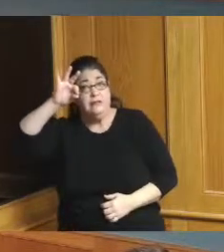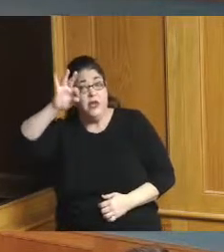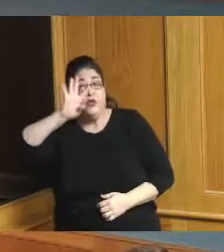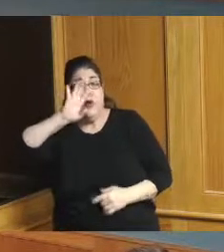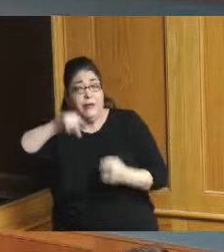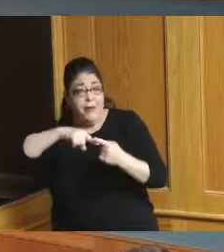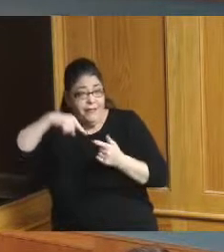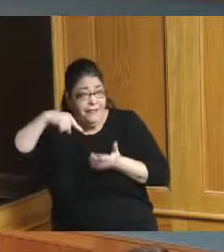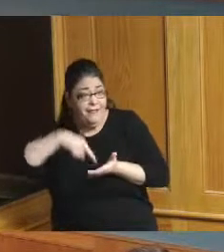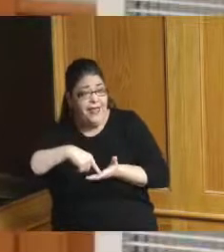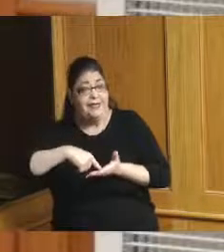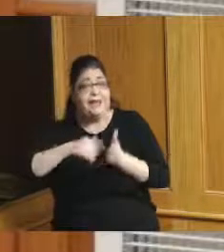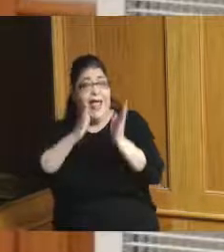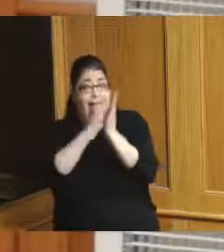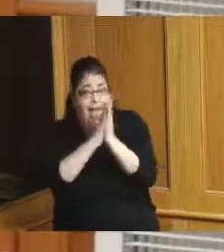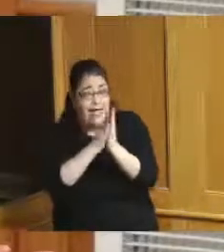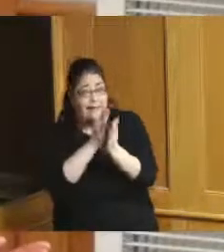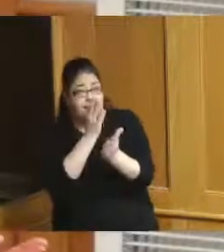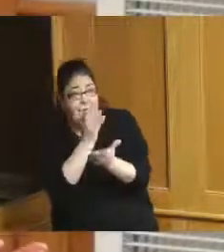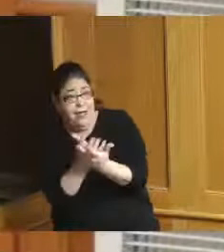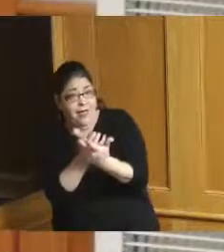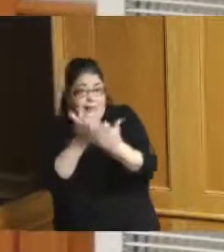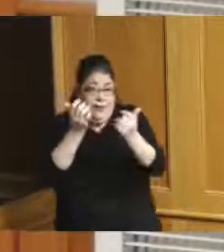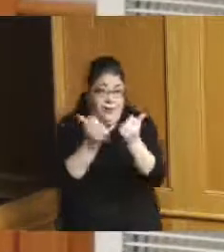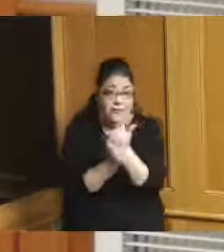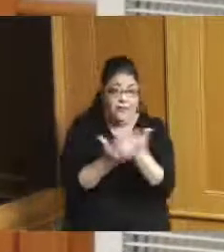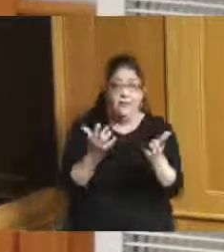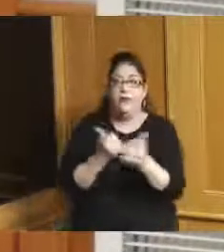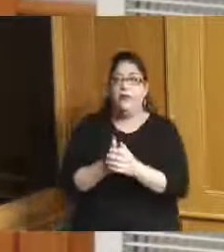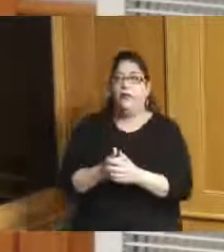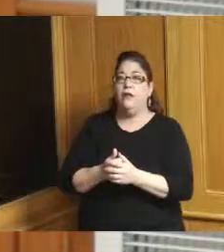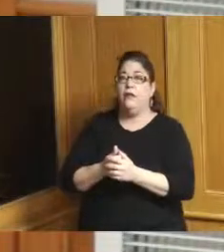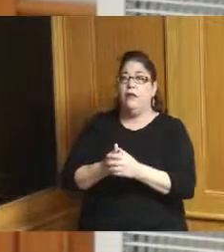and I'm sure and these the 40 percent of people who are not likely to get it are probably very